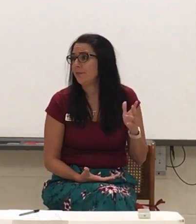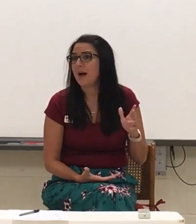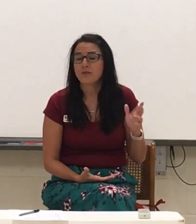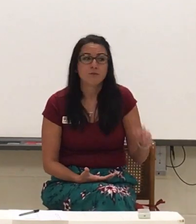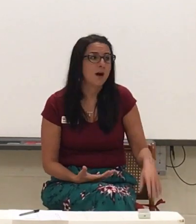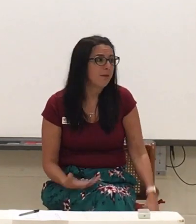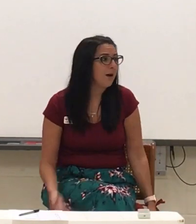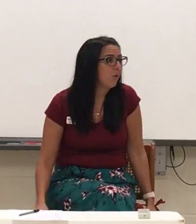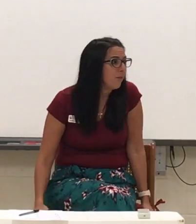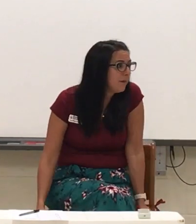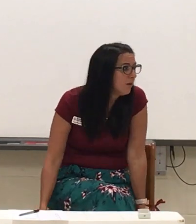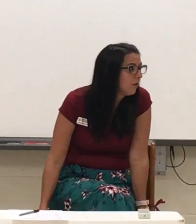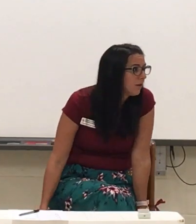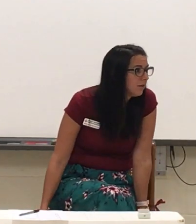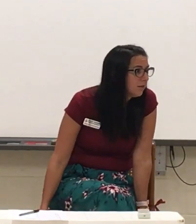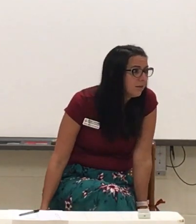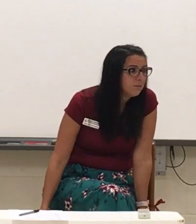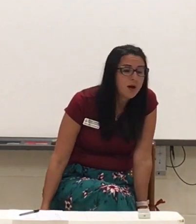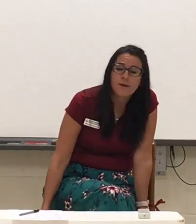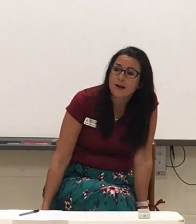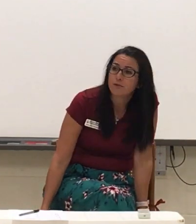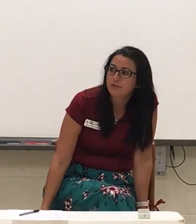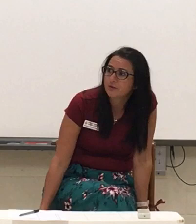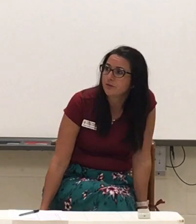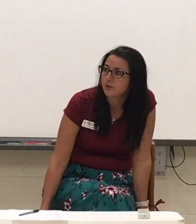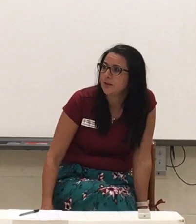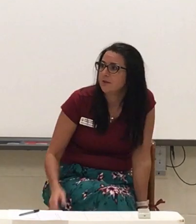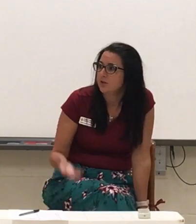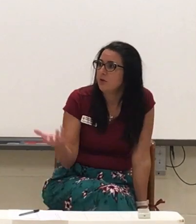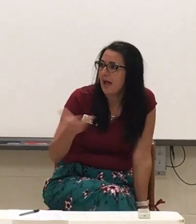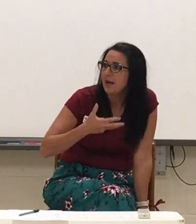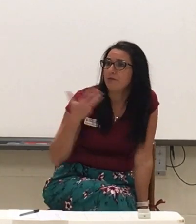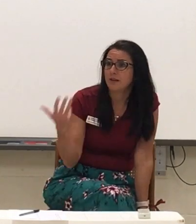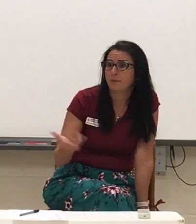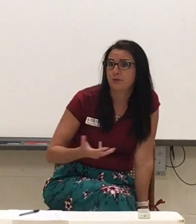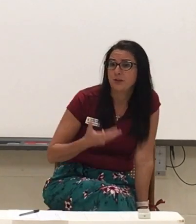to the bathroom ah my little milk mom I don't feel good you had a very pretty